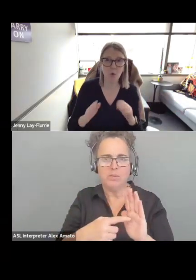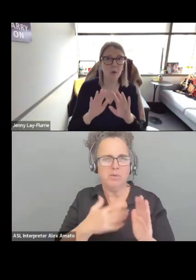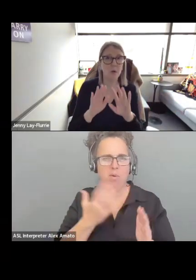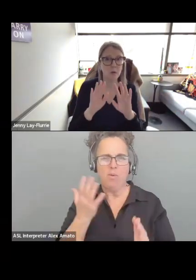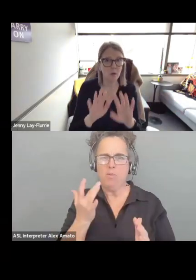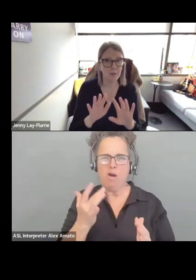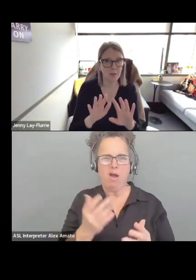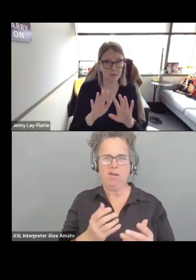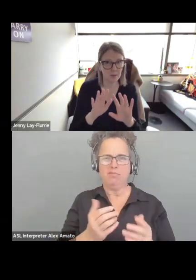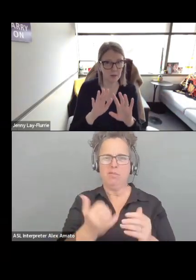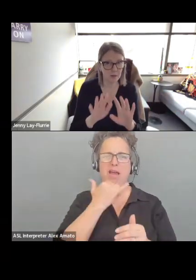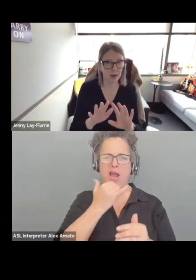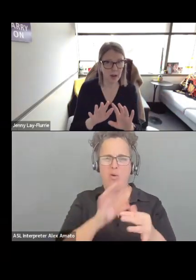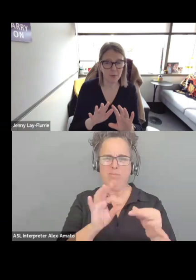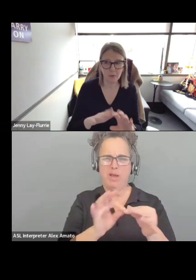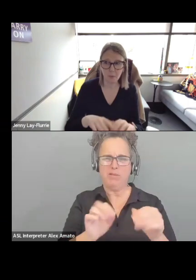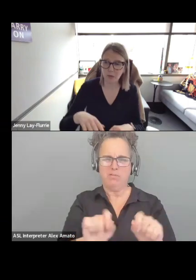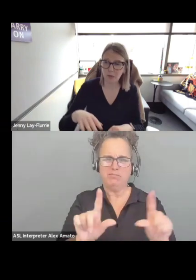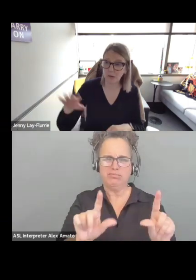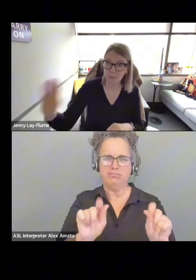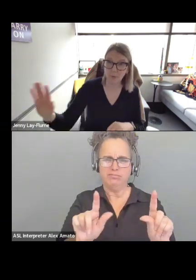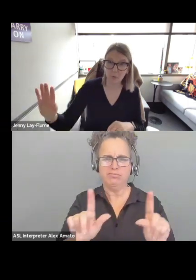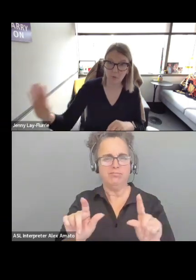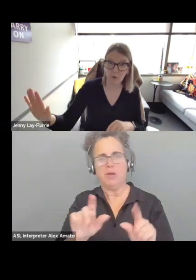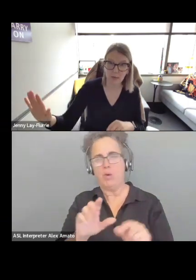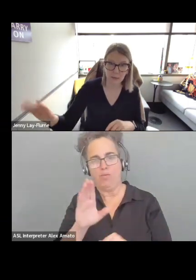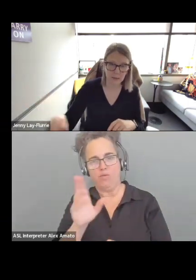Or, not that this ever happens in Windows - a blue screen?